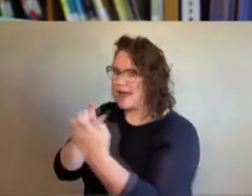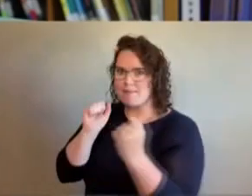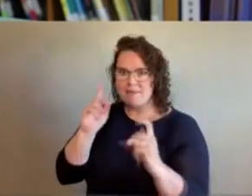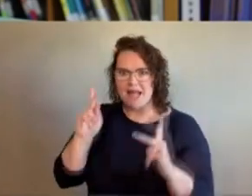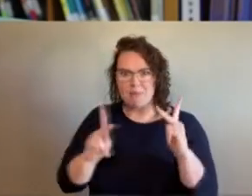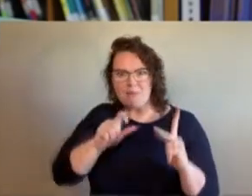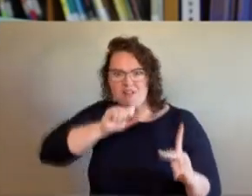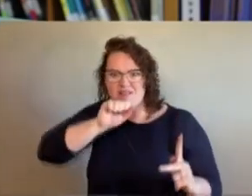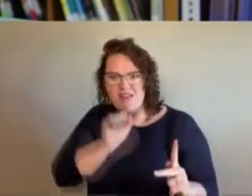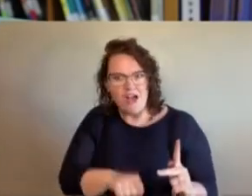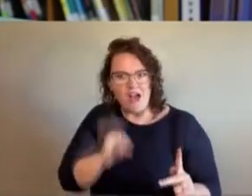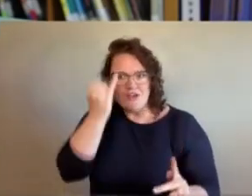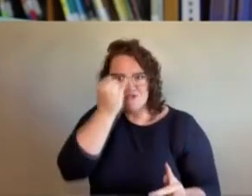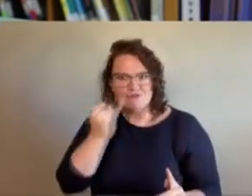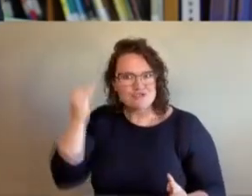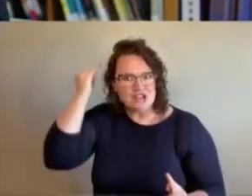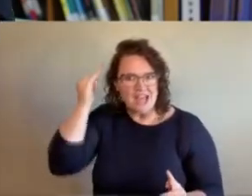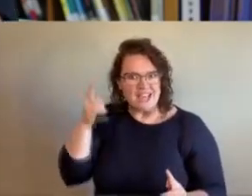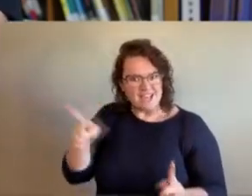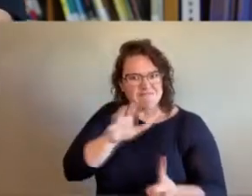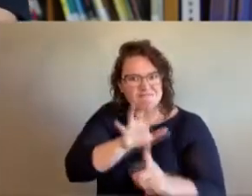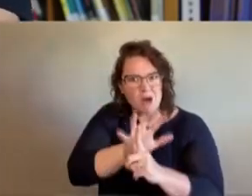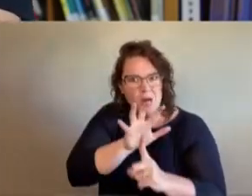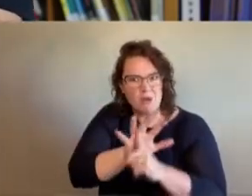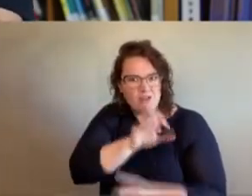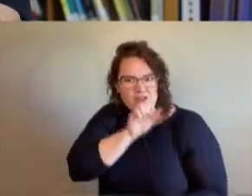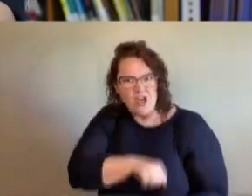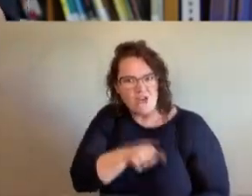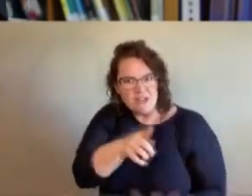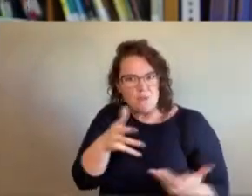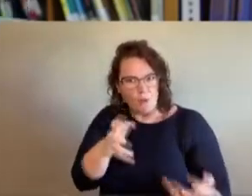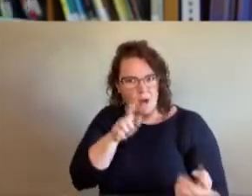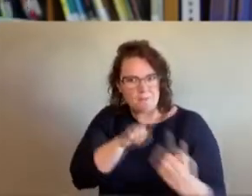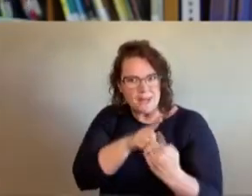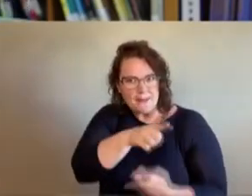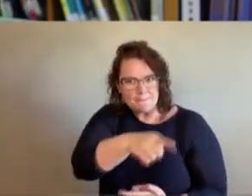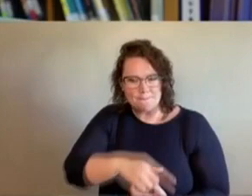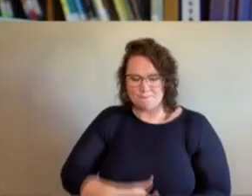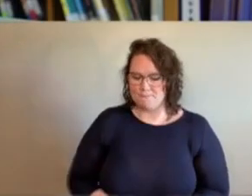his directions were great. He quickly became known from shore to shore and there wasn't